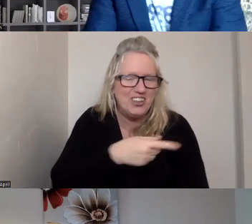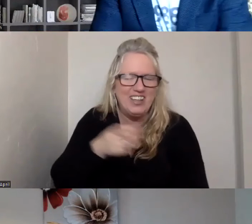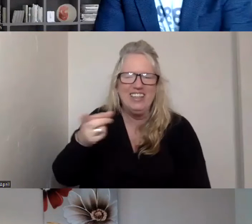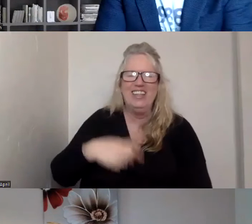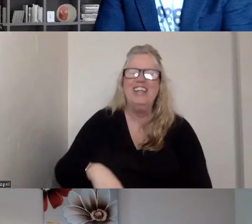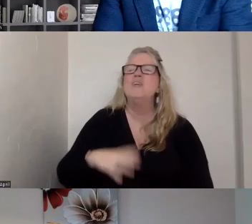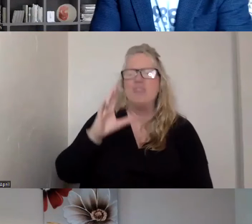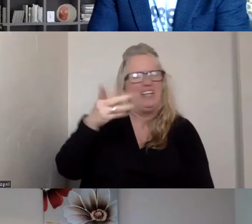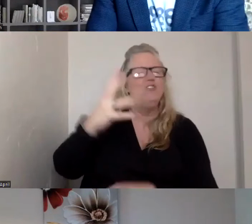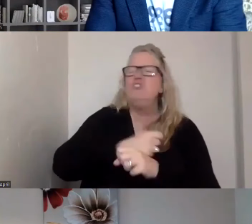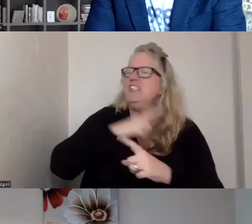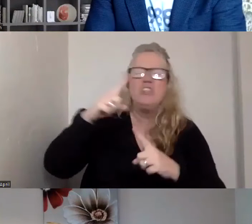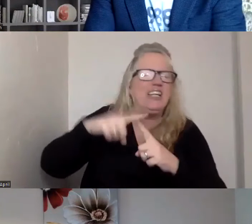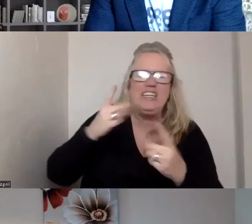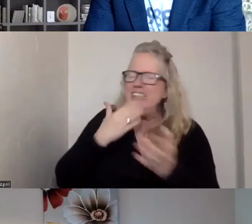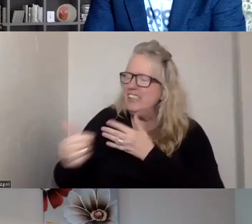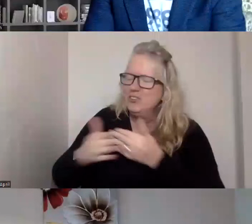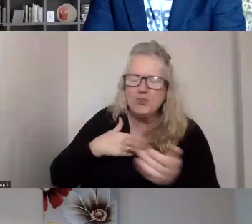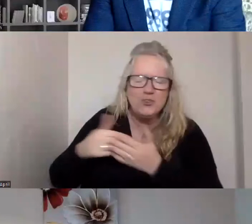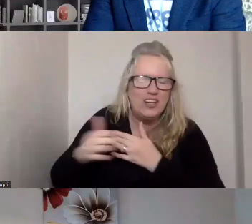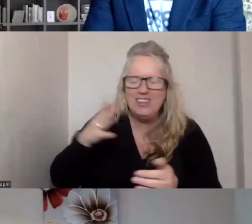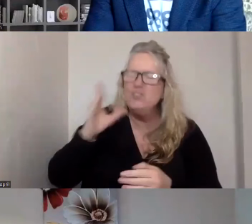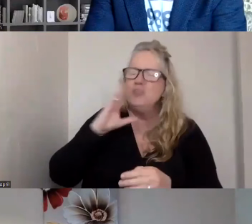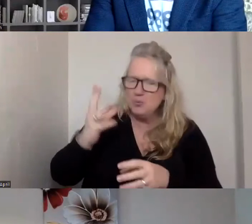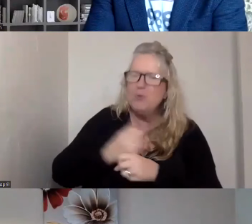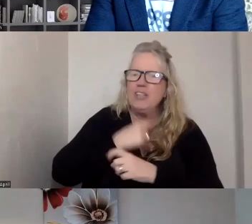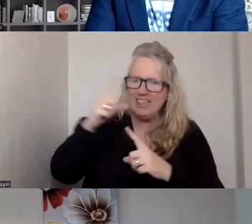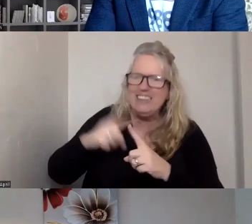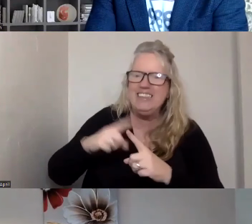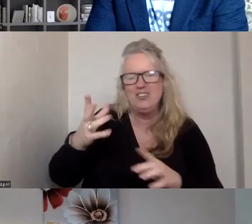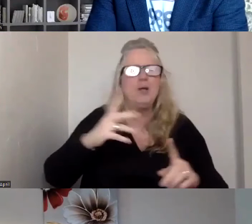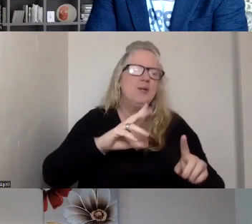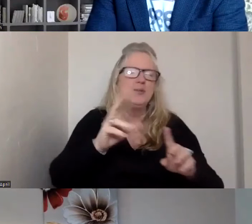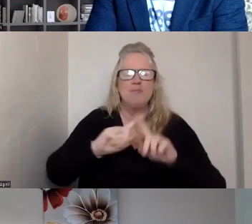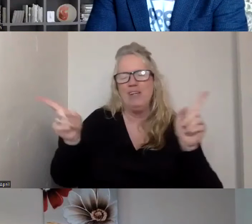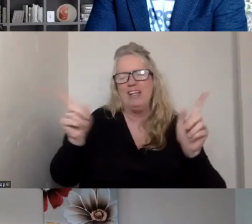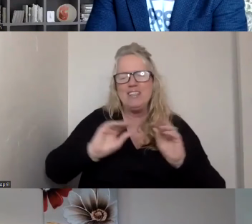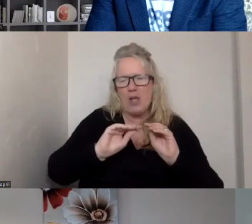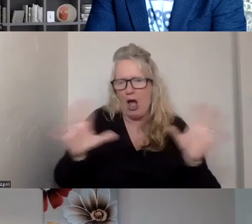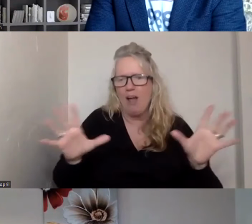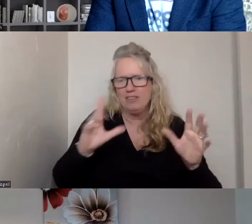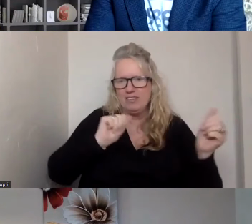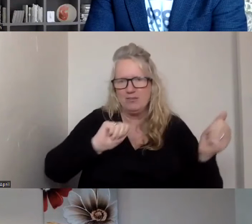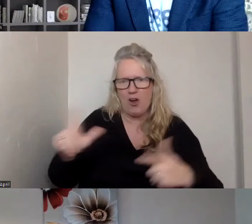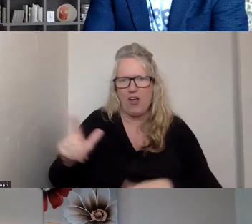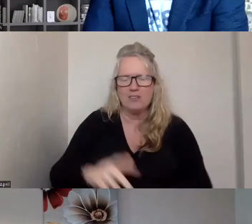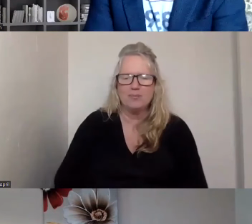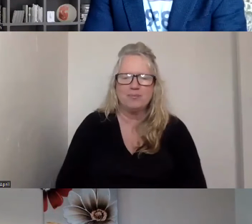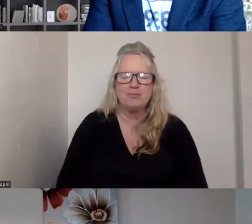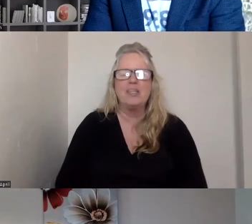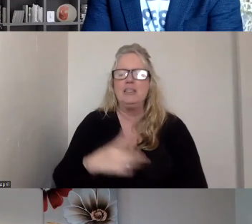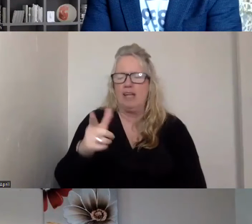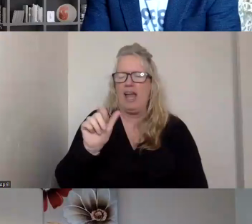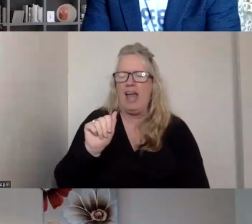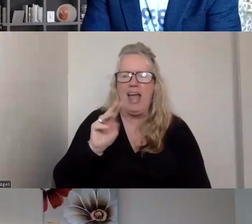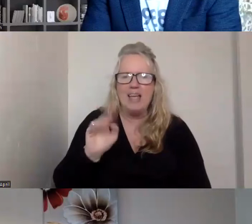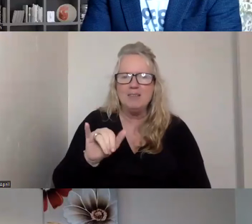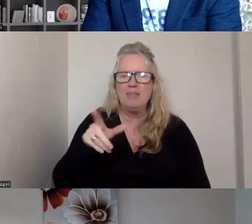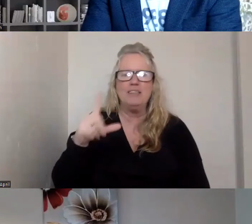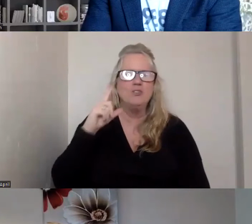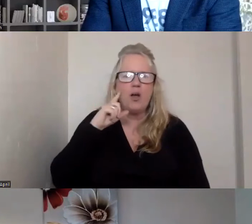A T-SHIRT EITHER WAY. IT HAS SPLIT EVERYONE. SOUNDS LIKE THE